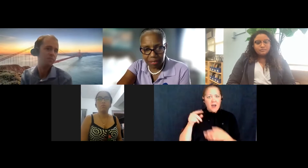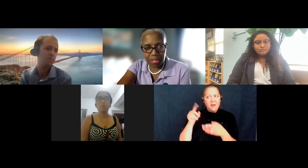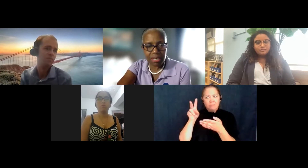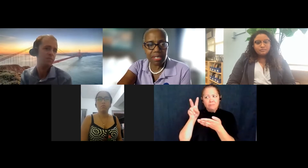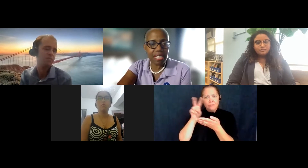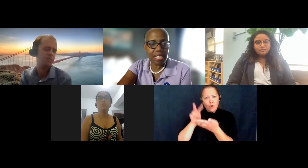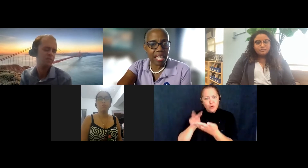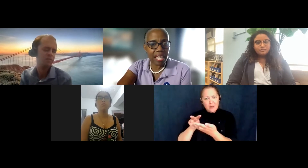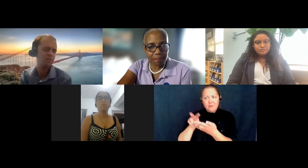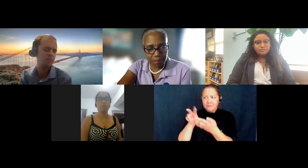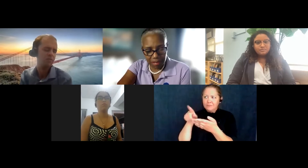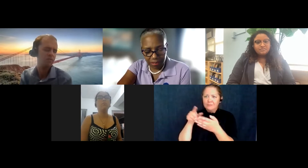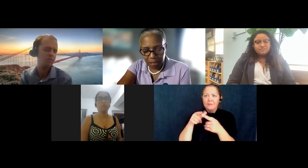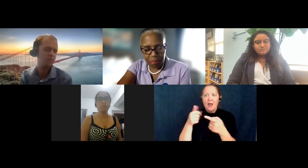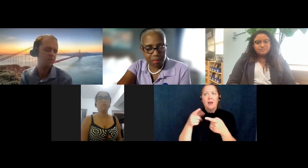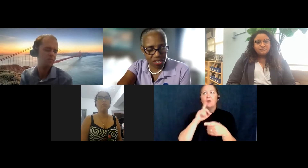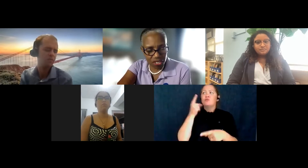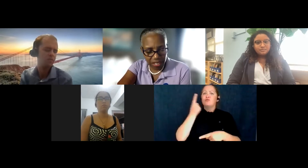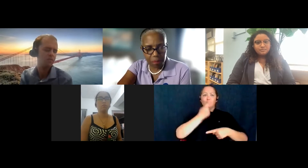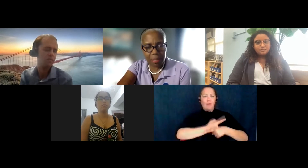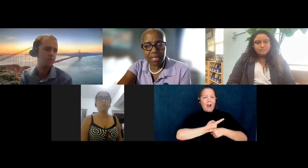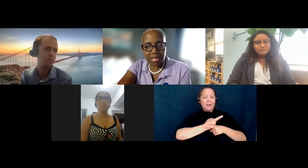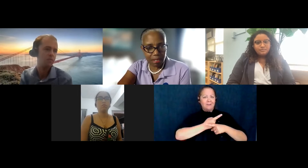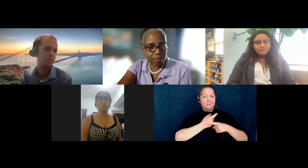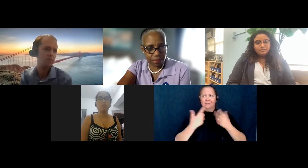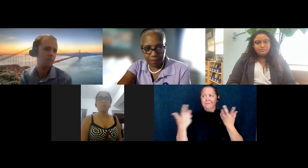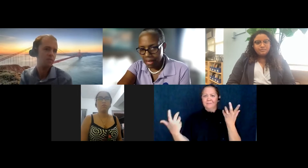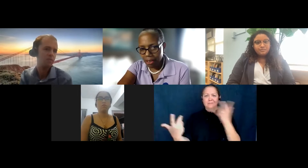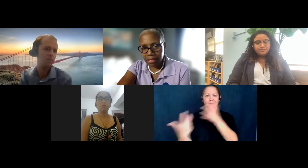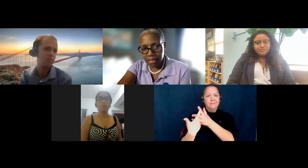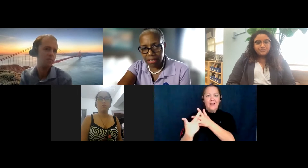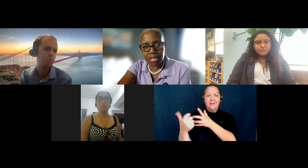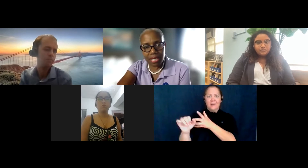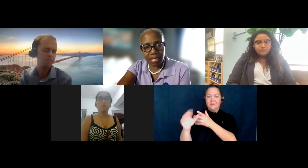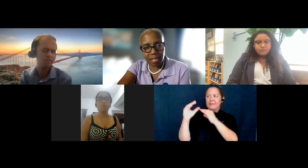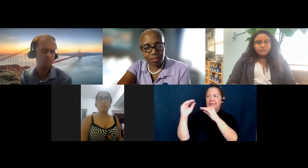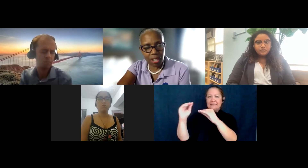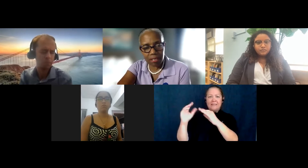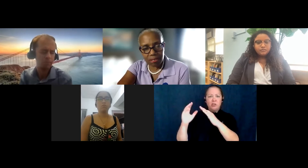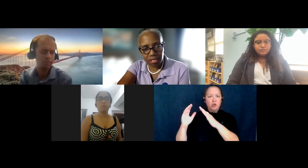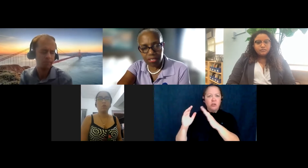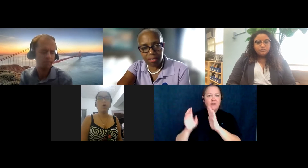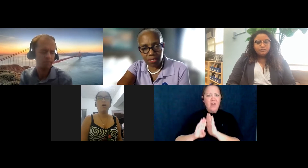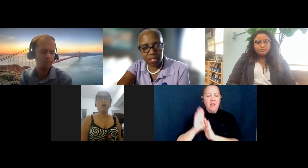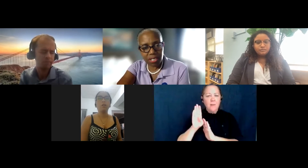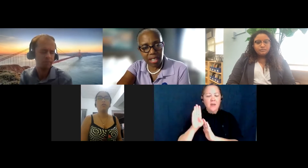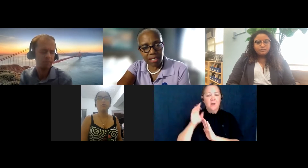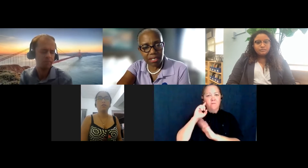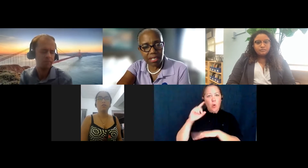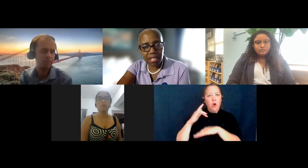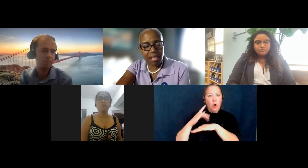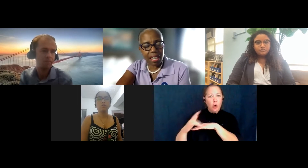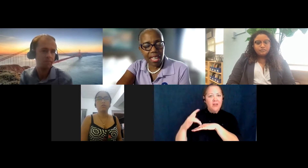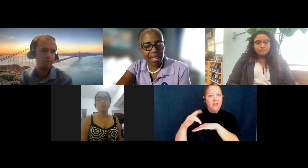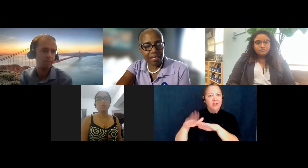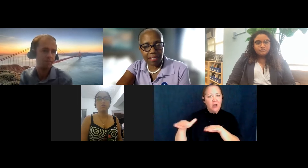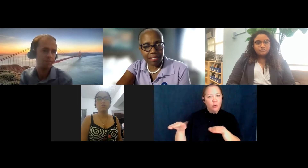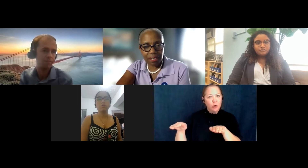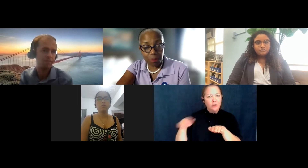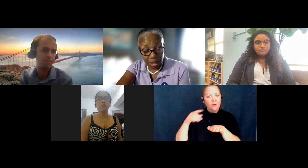was teacher development in the area of literacy of young children and early childhood. It was